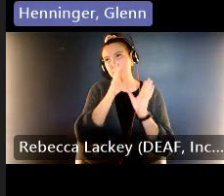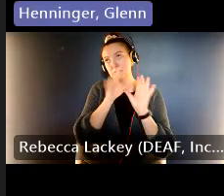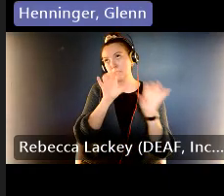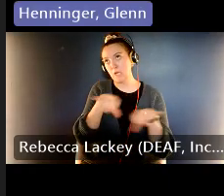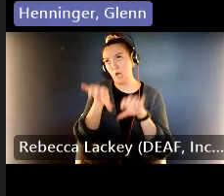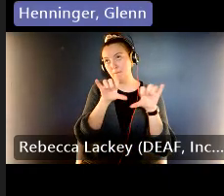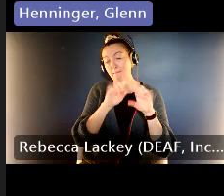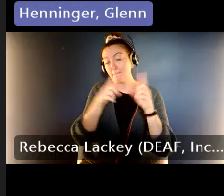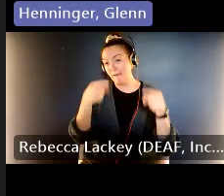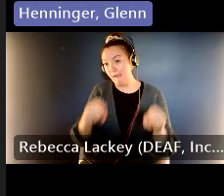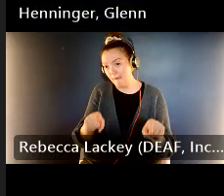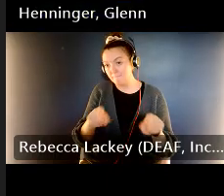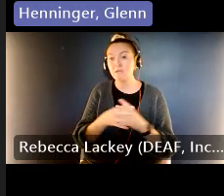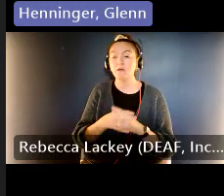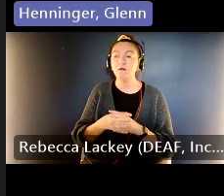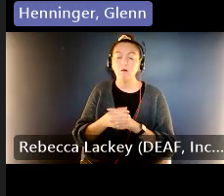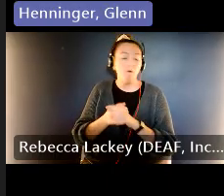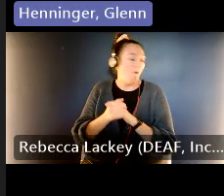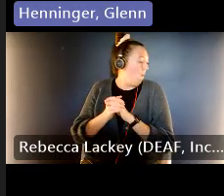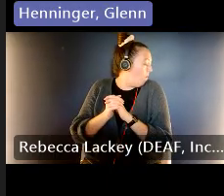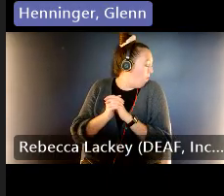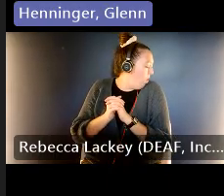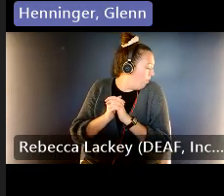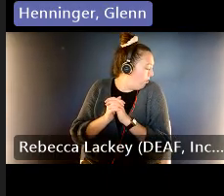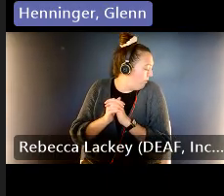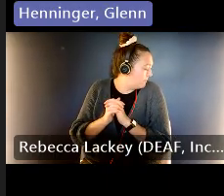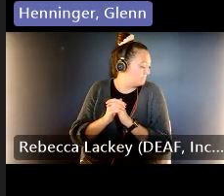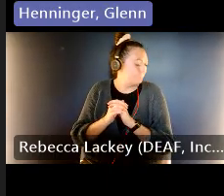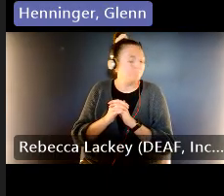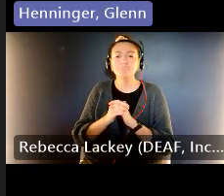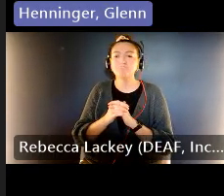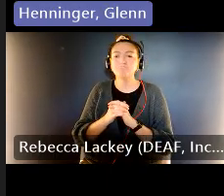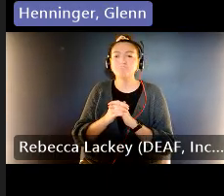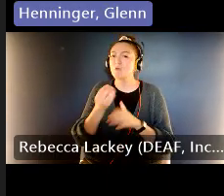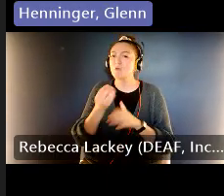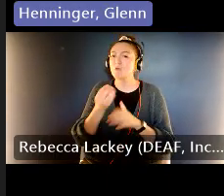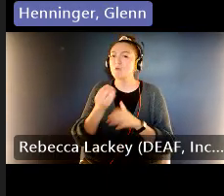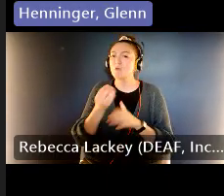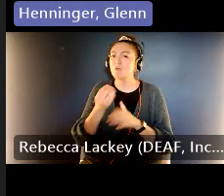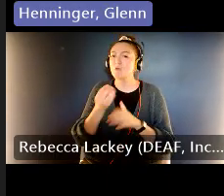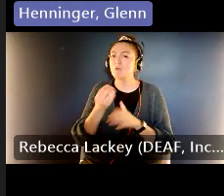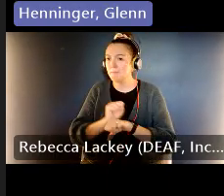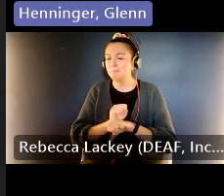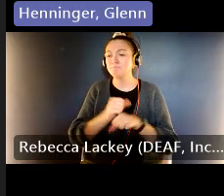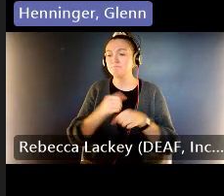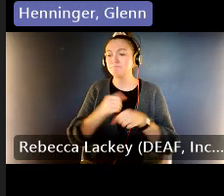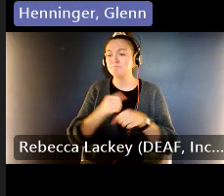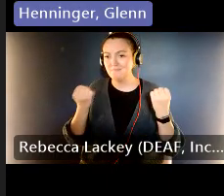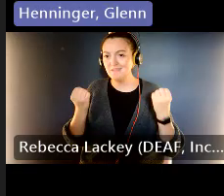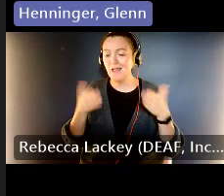but it does happen and at least a few jobs, is we have a lot of roads with striping.